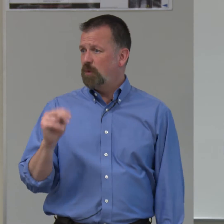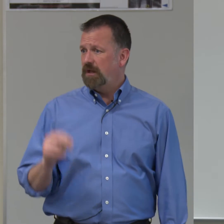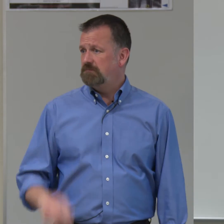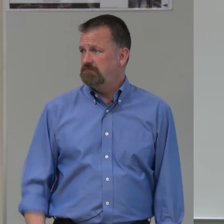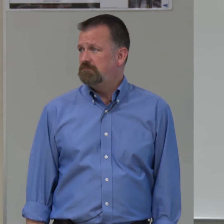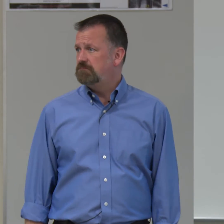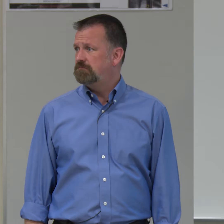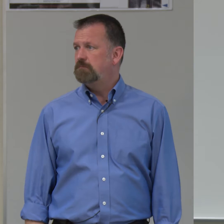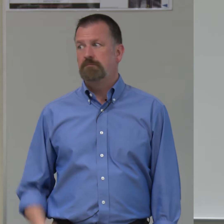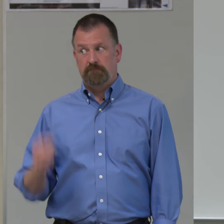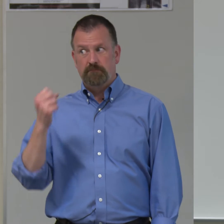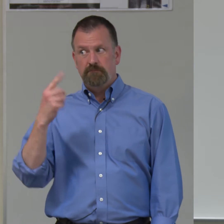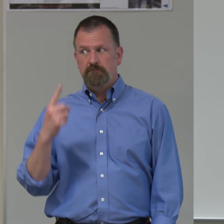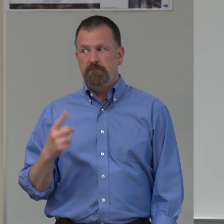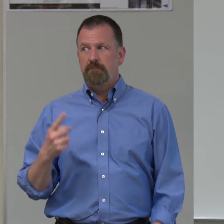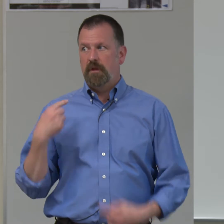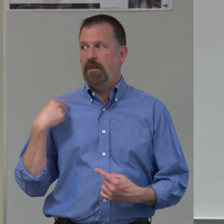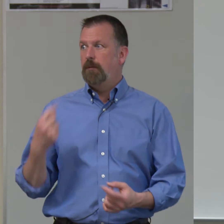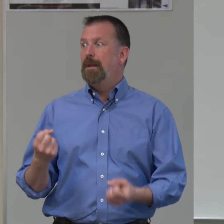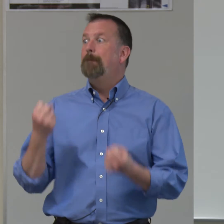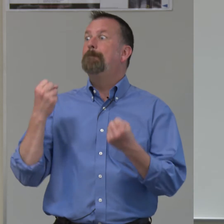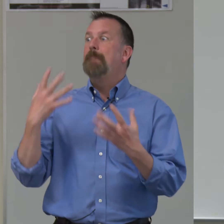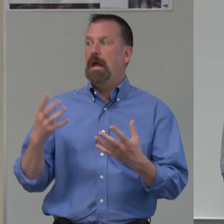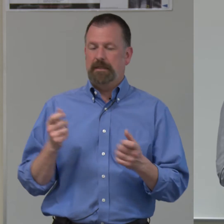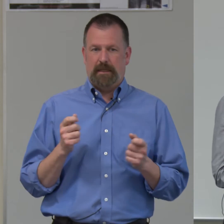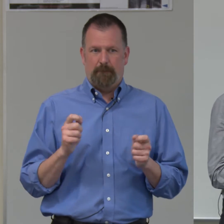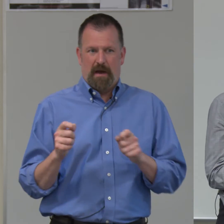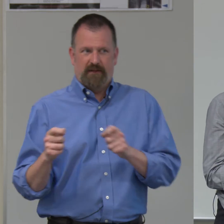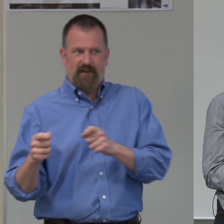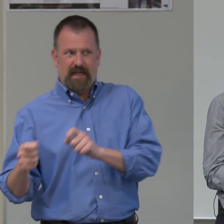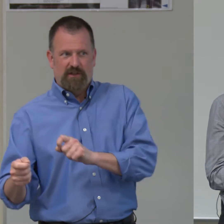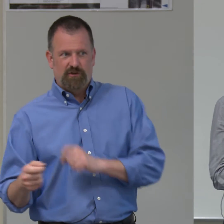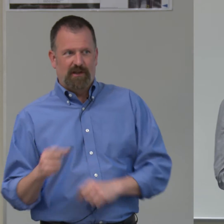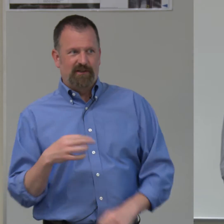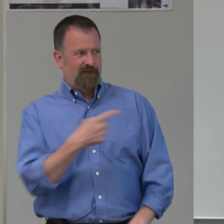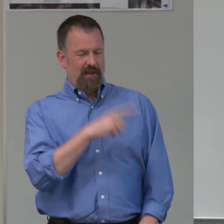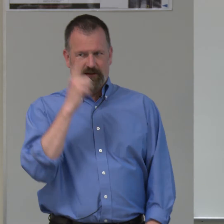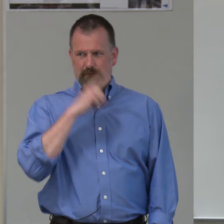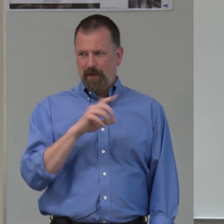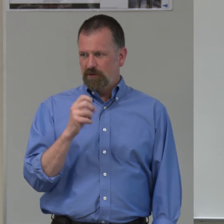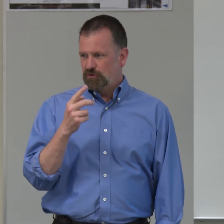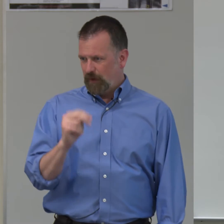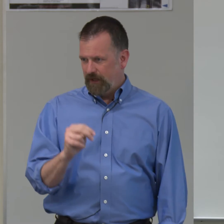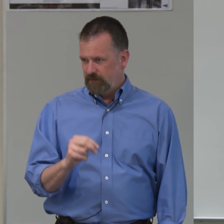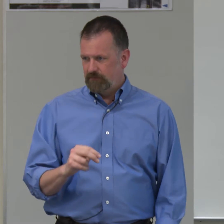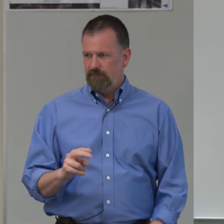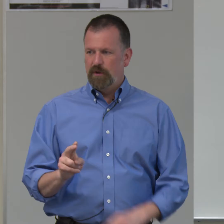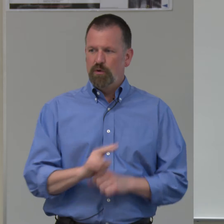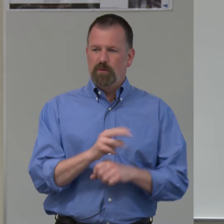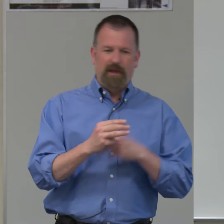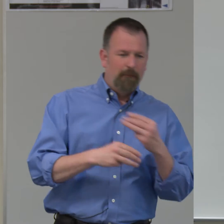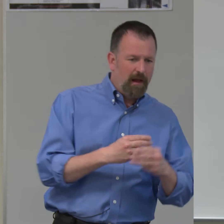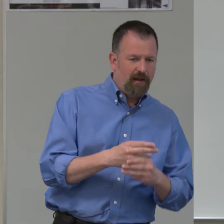a lot of different modifications of this strain made with different mol-- with molecules that are